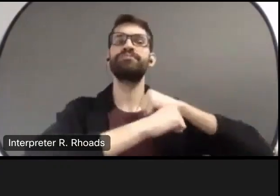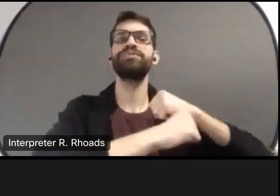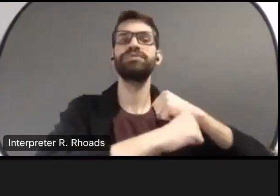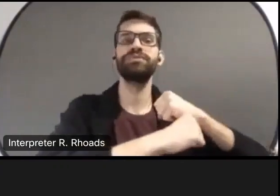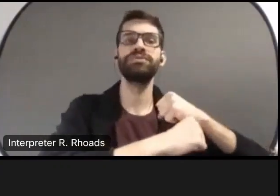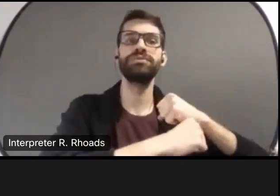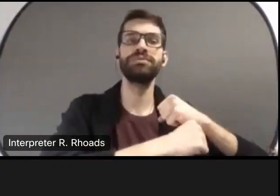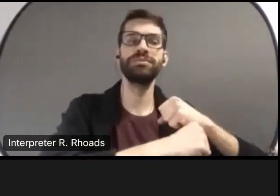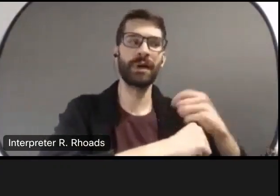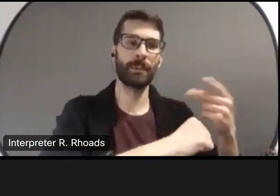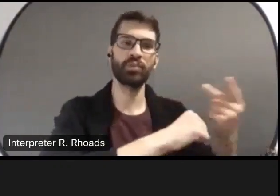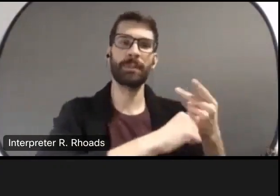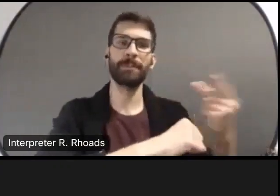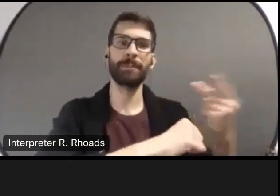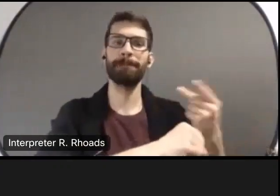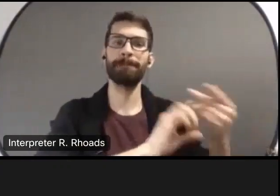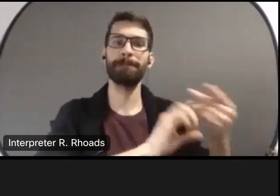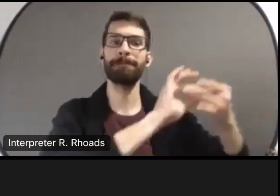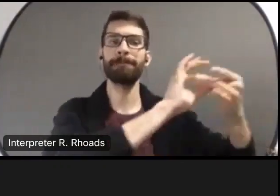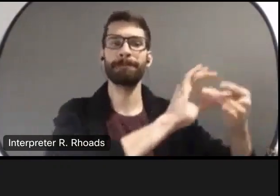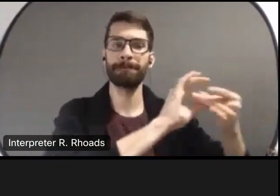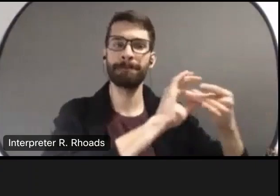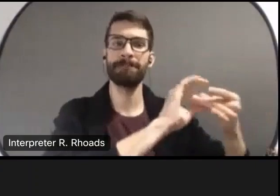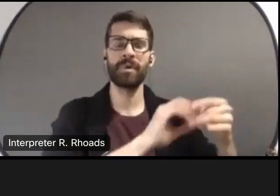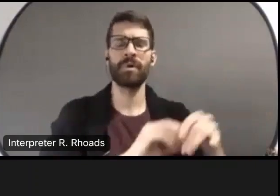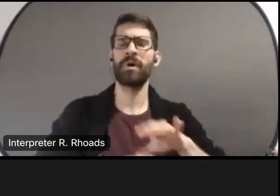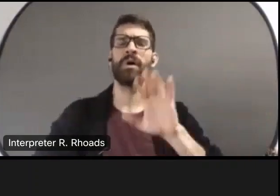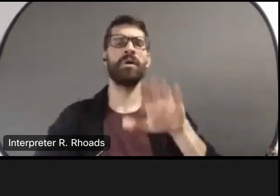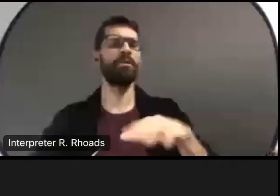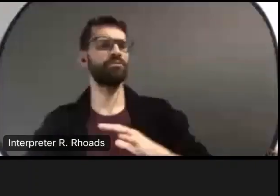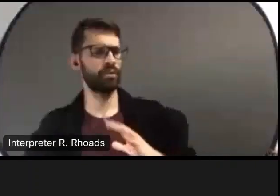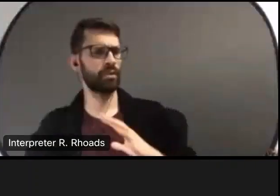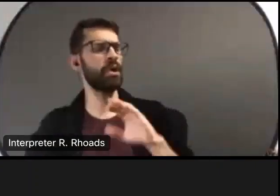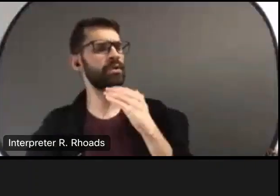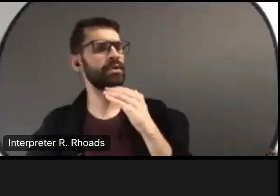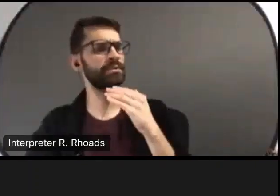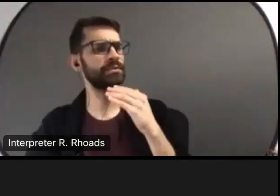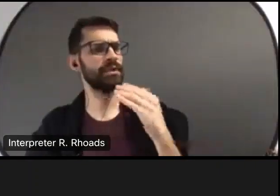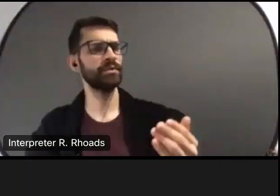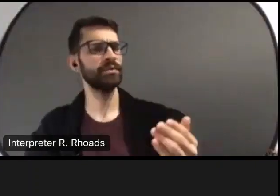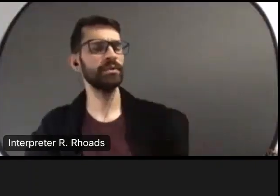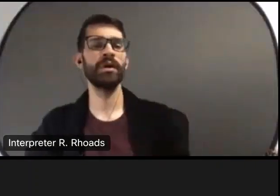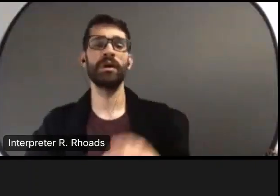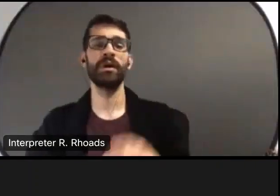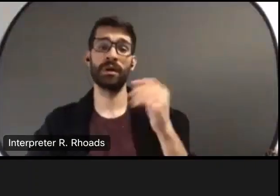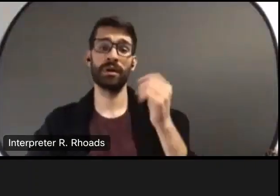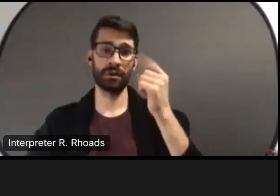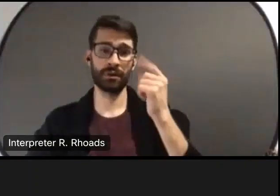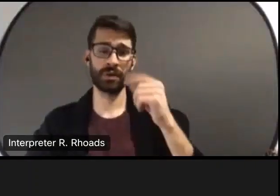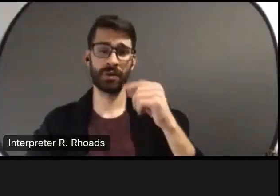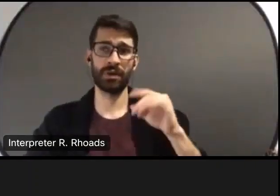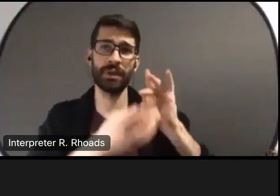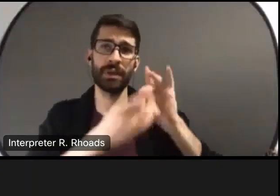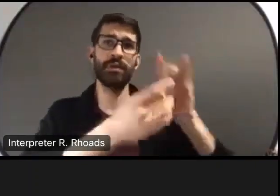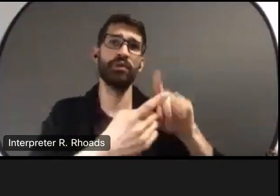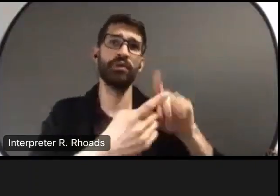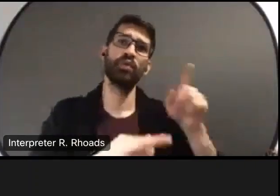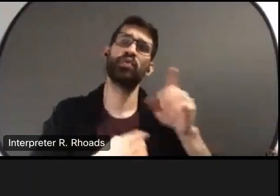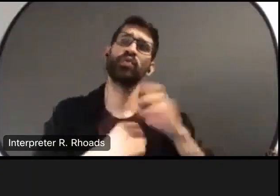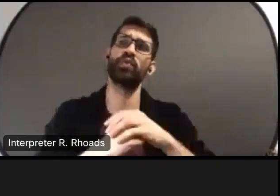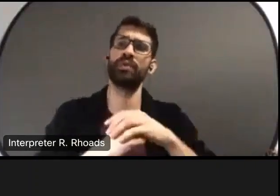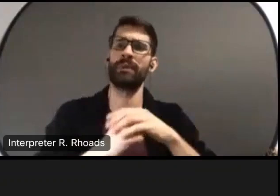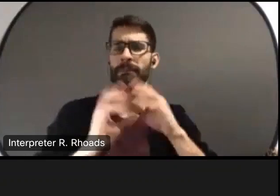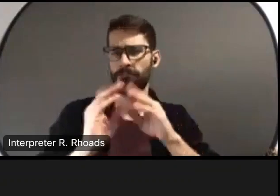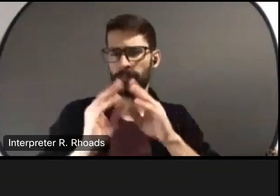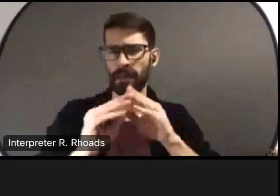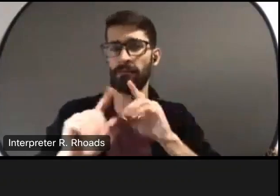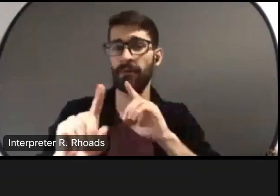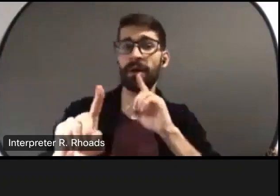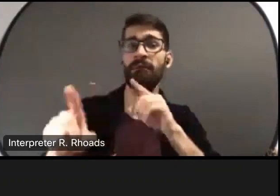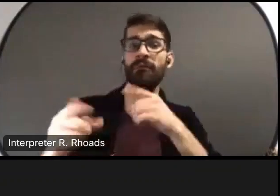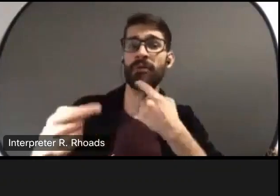chairperson, okay. (Pinkney) Thank you. Now reference to meeting announcement requirements.